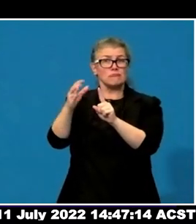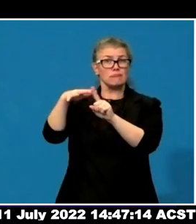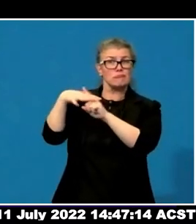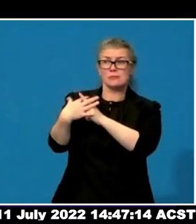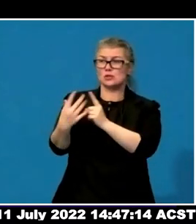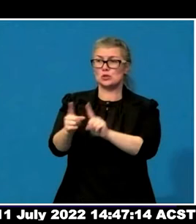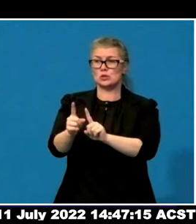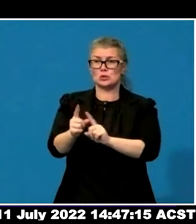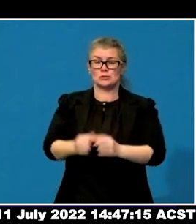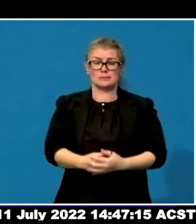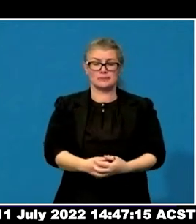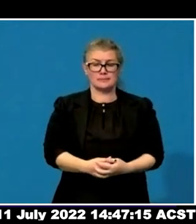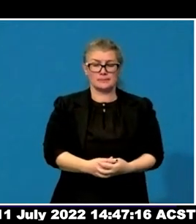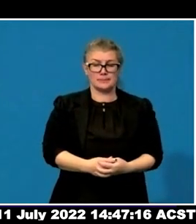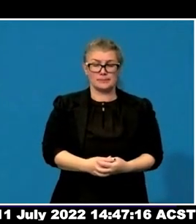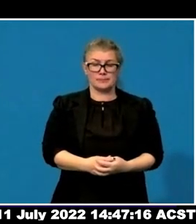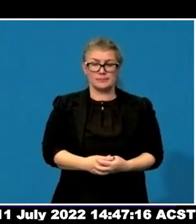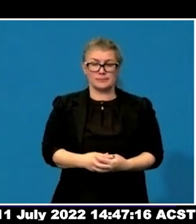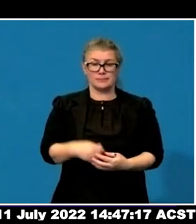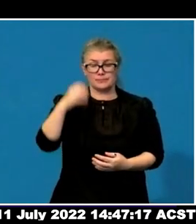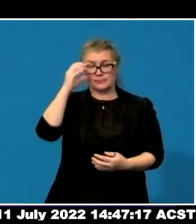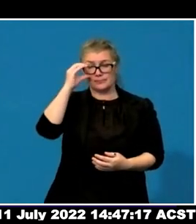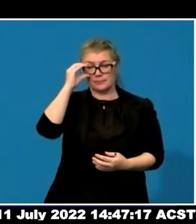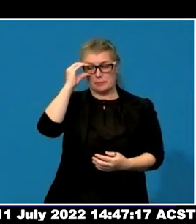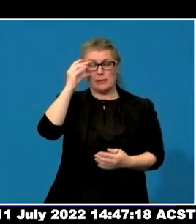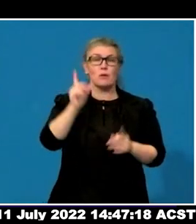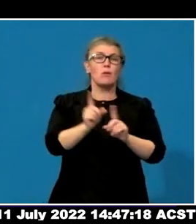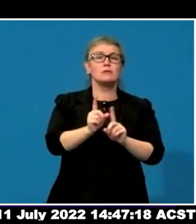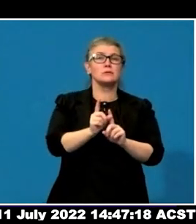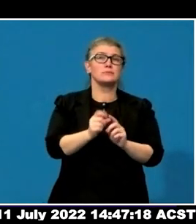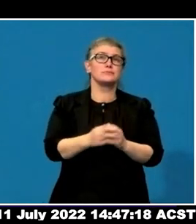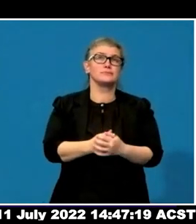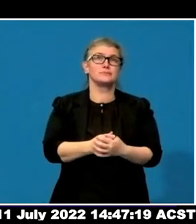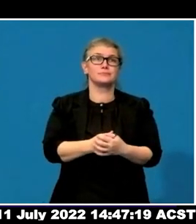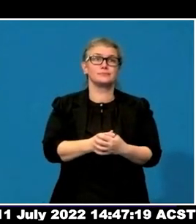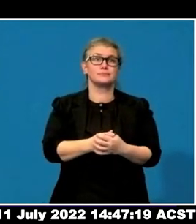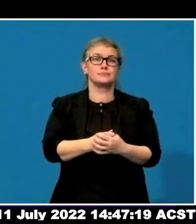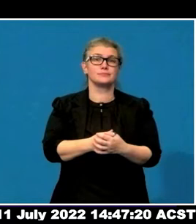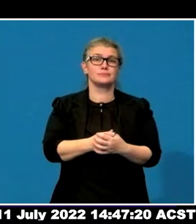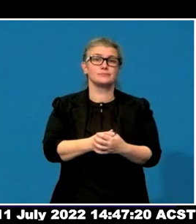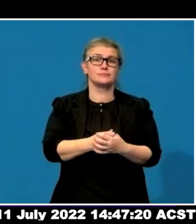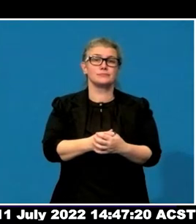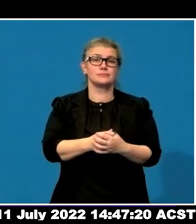Even from the context that - even if we go back to when is that the agency were saying